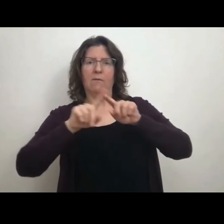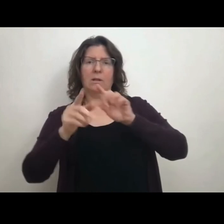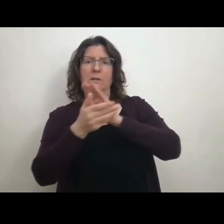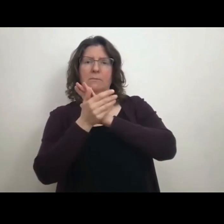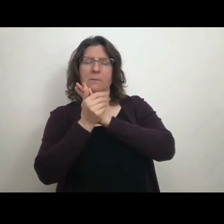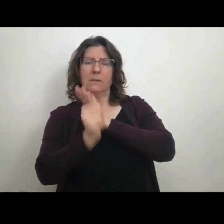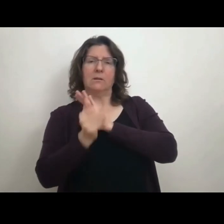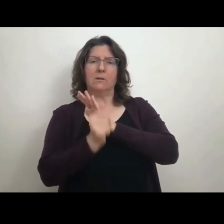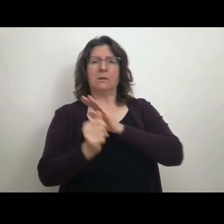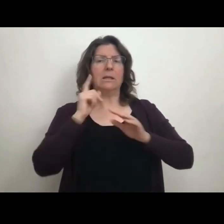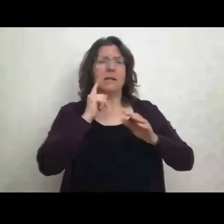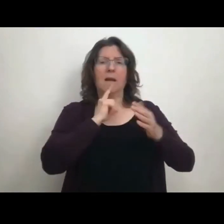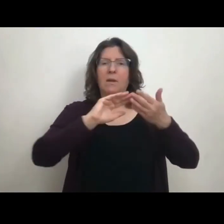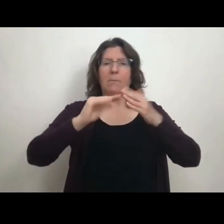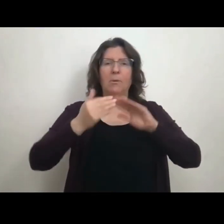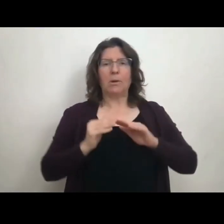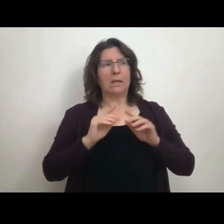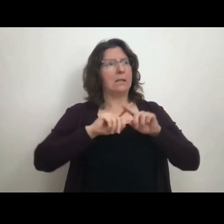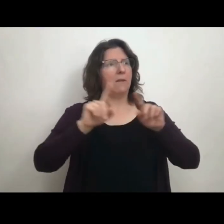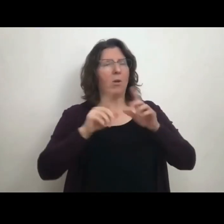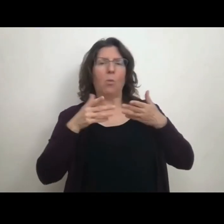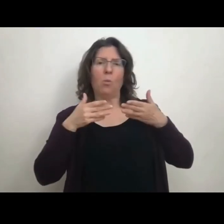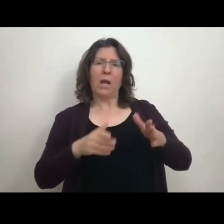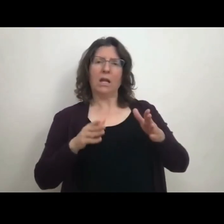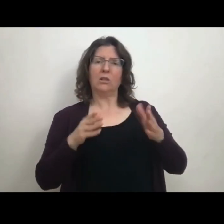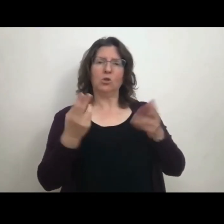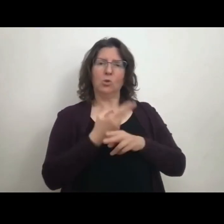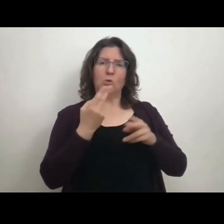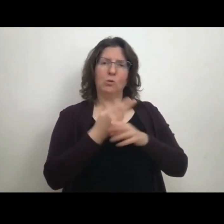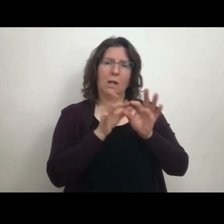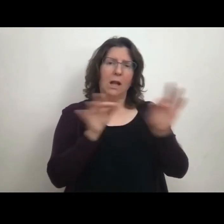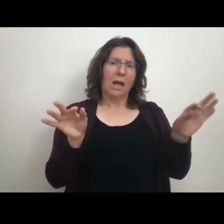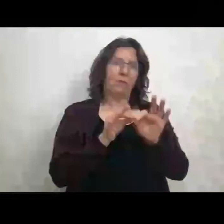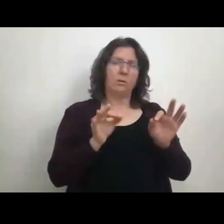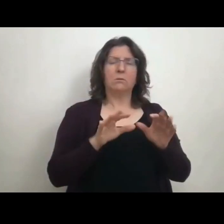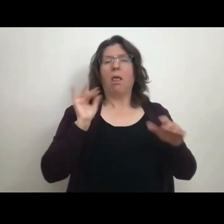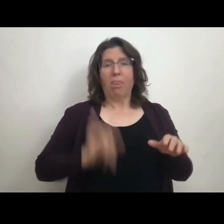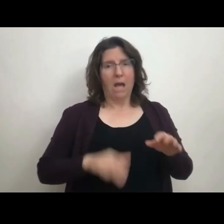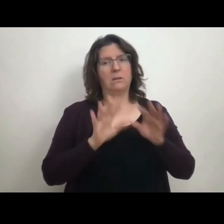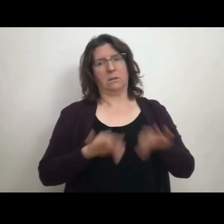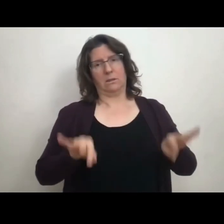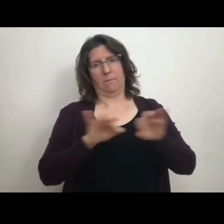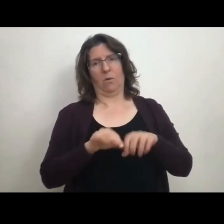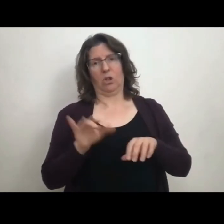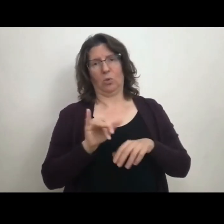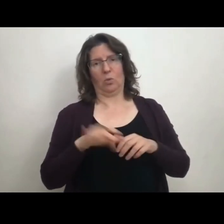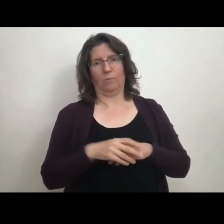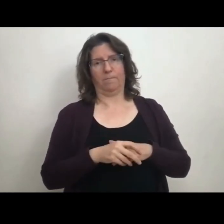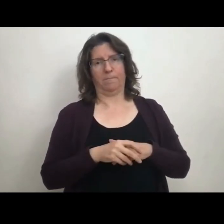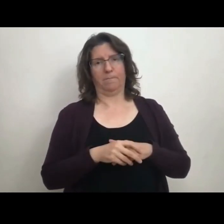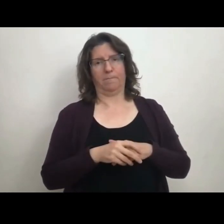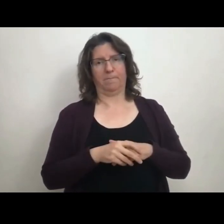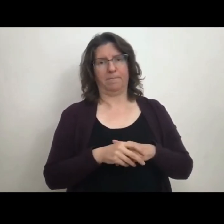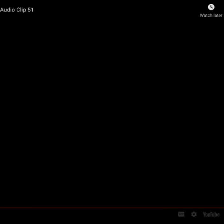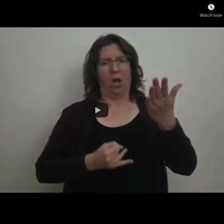could see other signers and not just rely solely on my language modelling. This, too, is important.